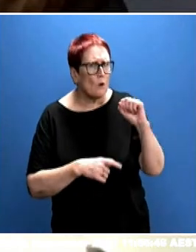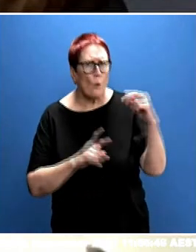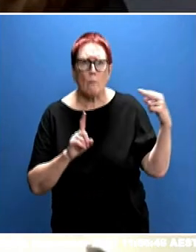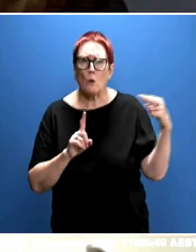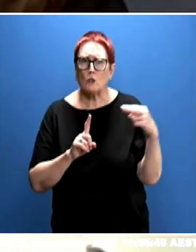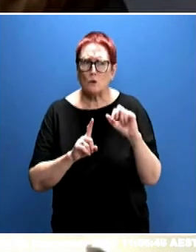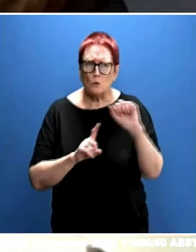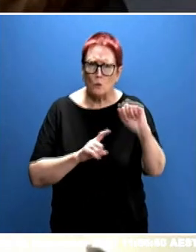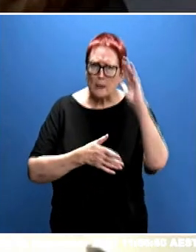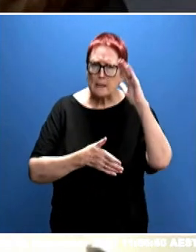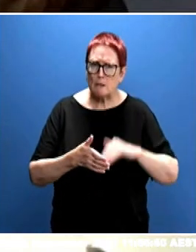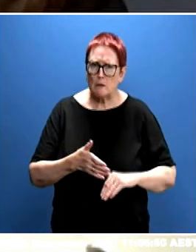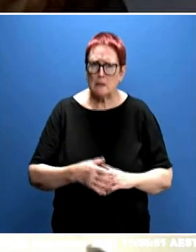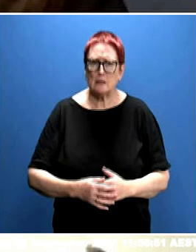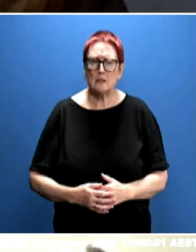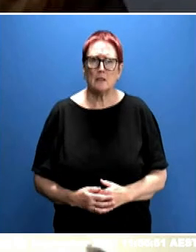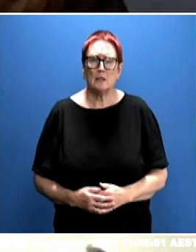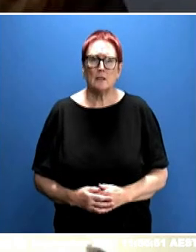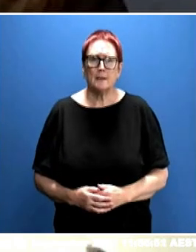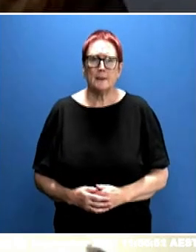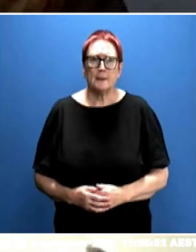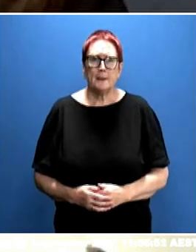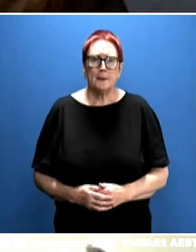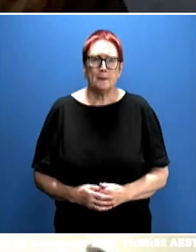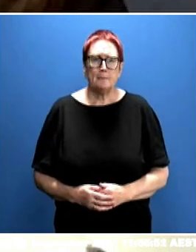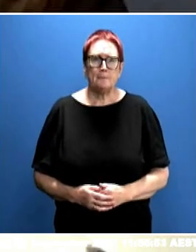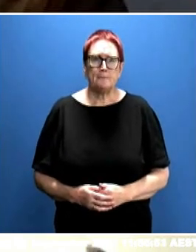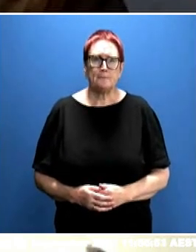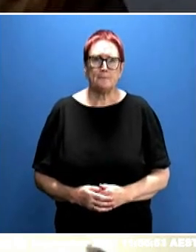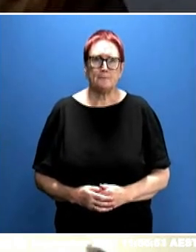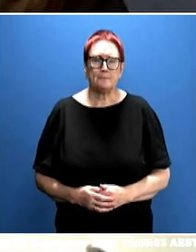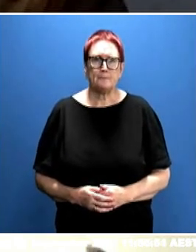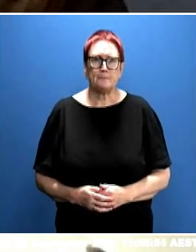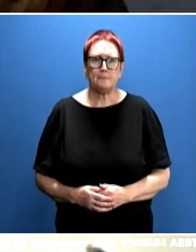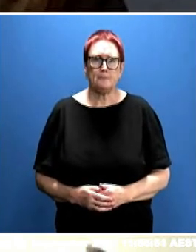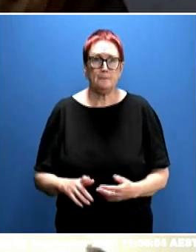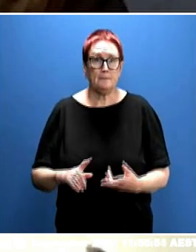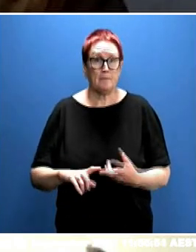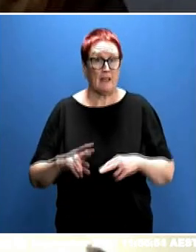perspective and your experience, what sort of impact, if any, that type of